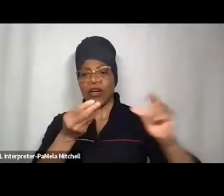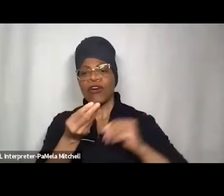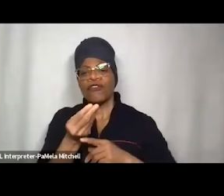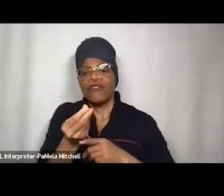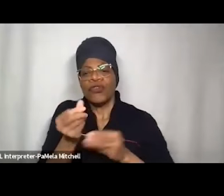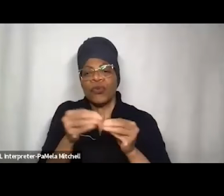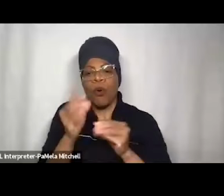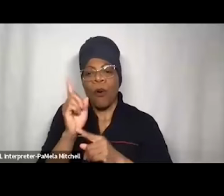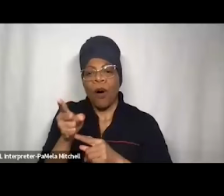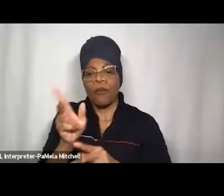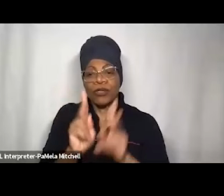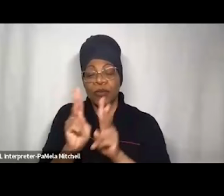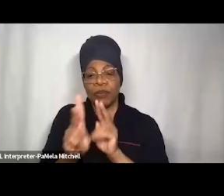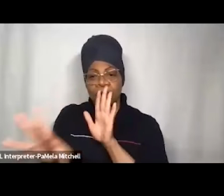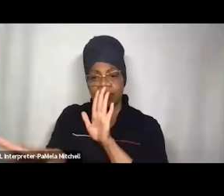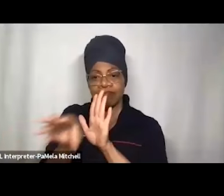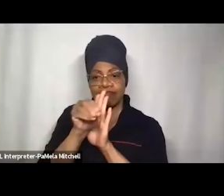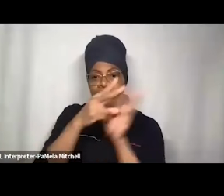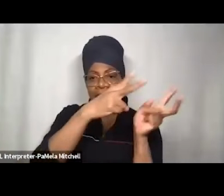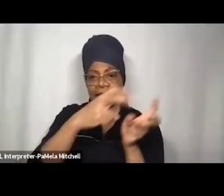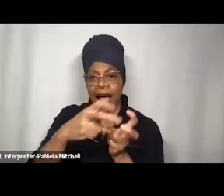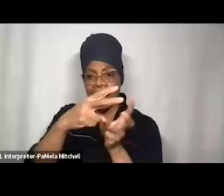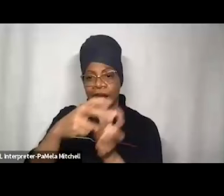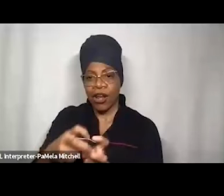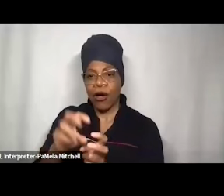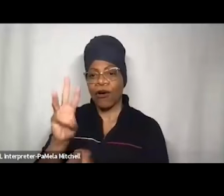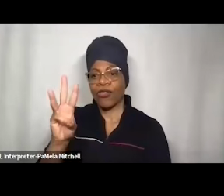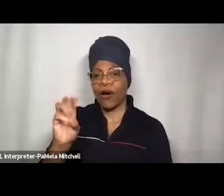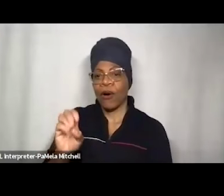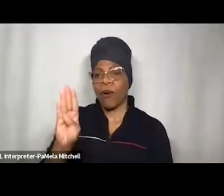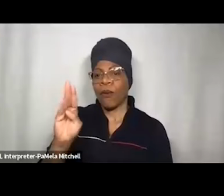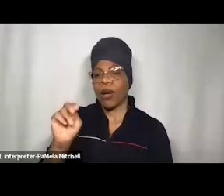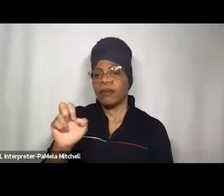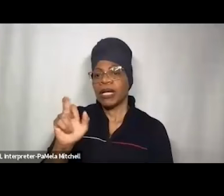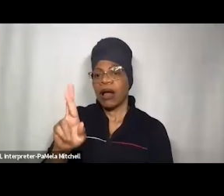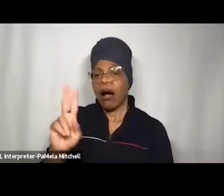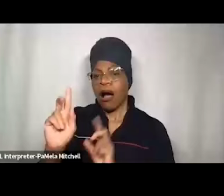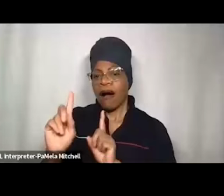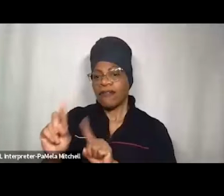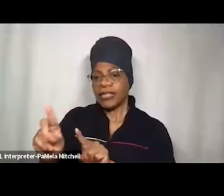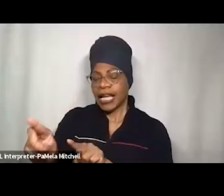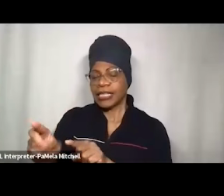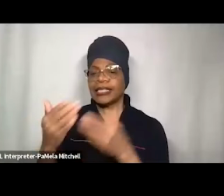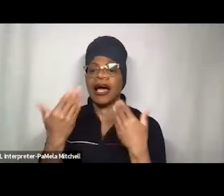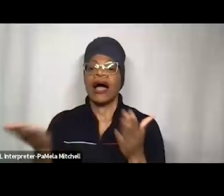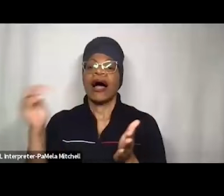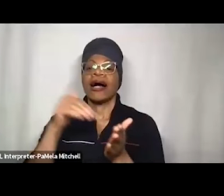for folks to download the webinar of attendance. And I just wanna say thank you again so much to Dr. Peters